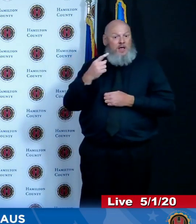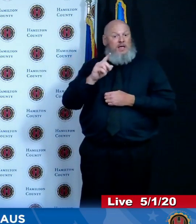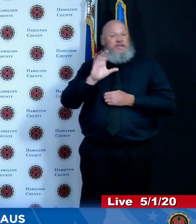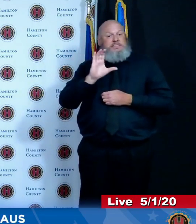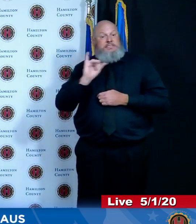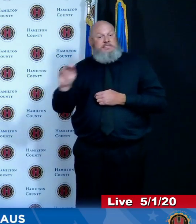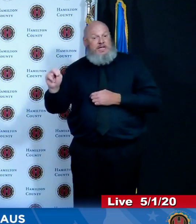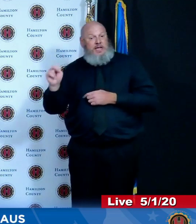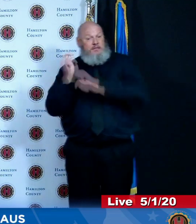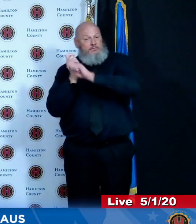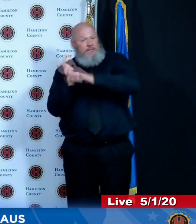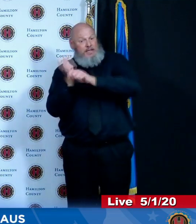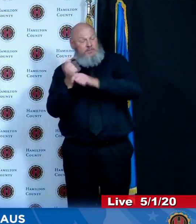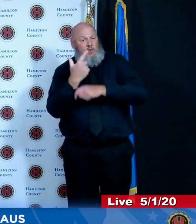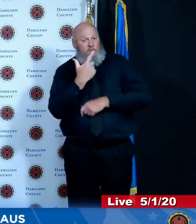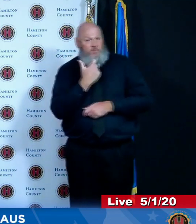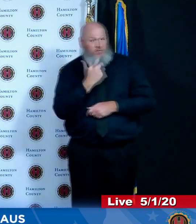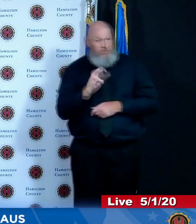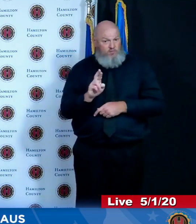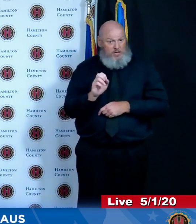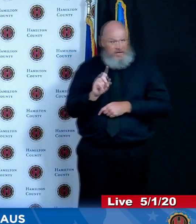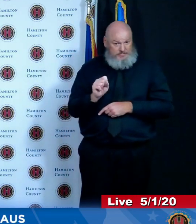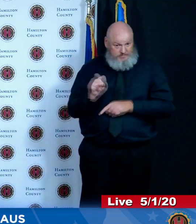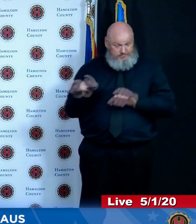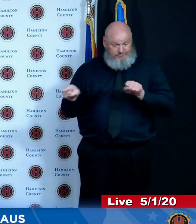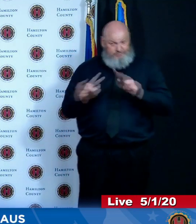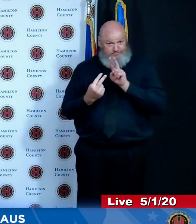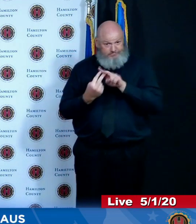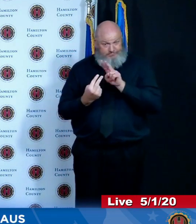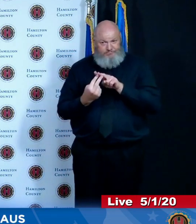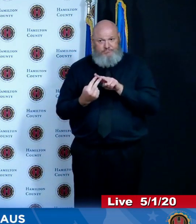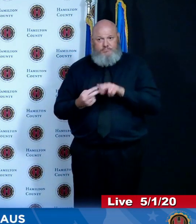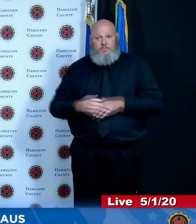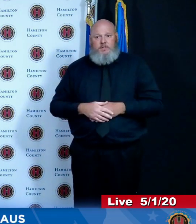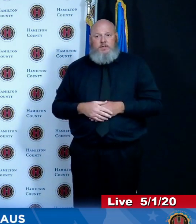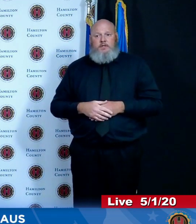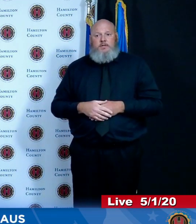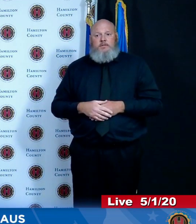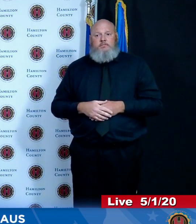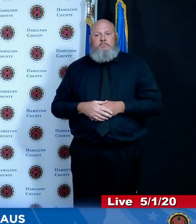Reds to take some of those items off the agenda we all agreed now is not the time